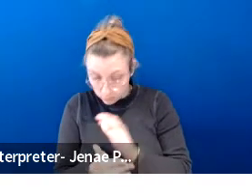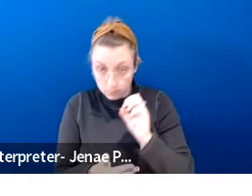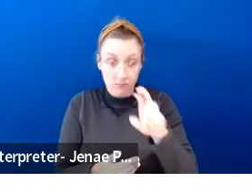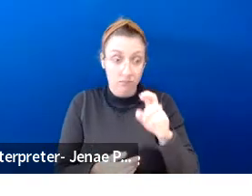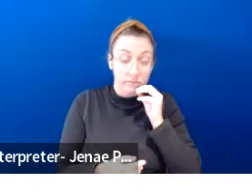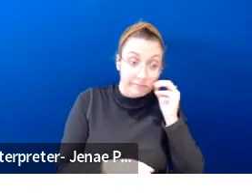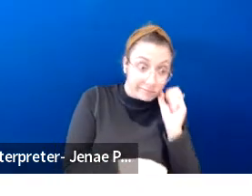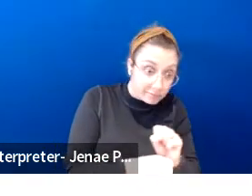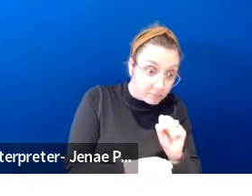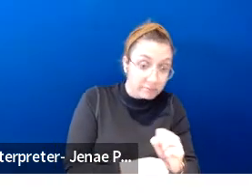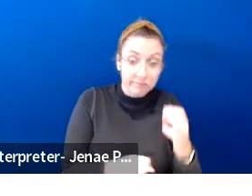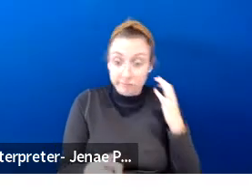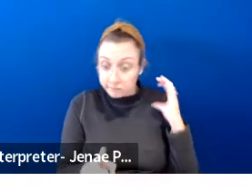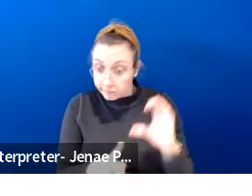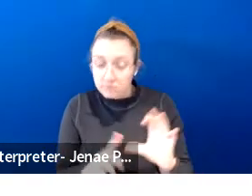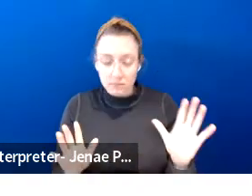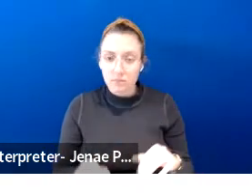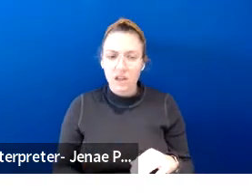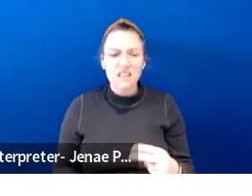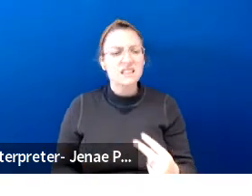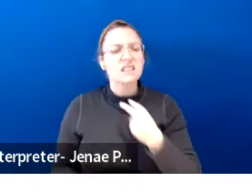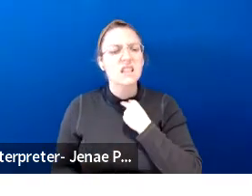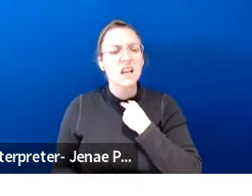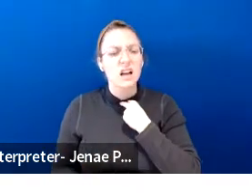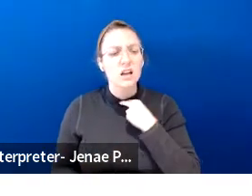when you're stuck, what sort of thoughts are going through your minds?